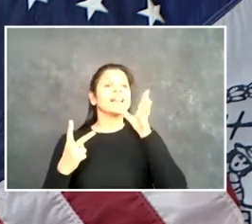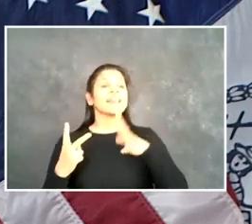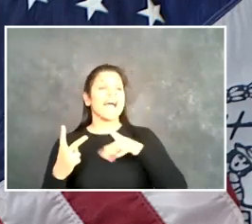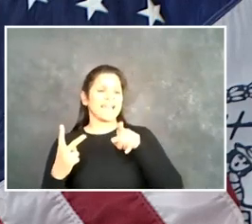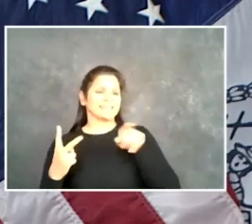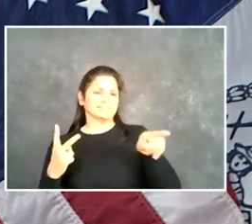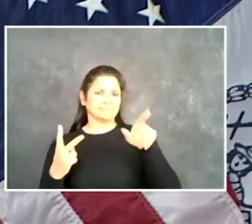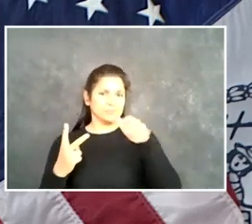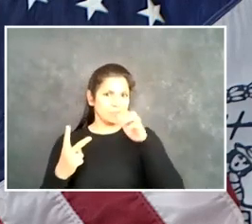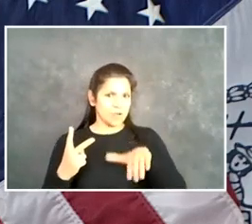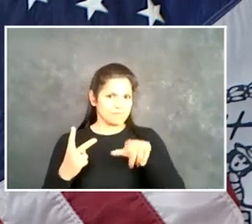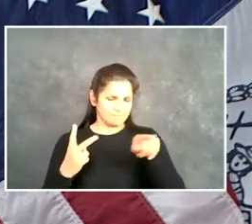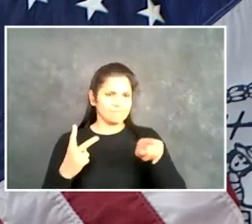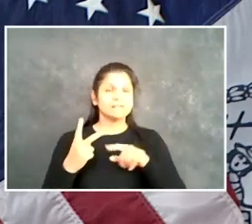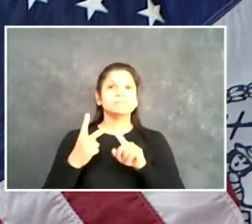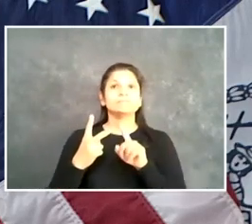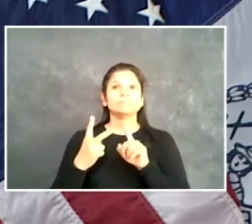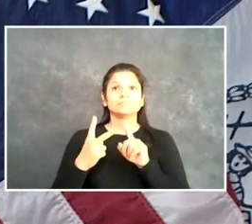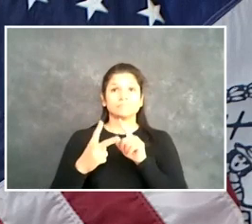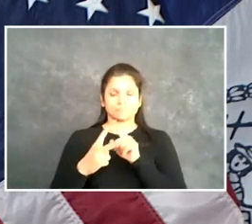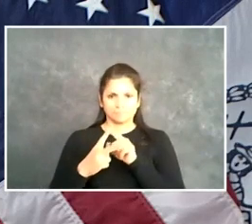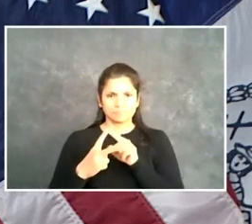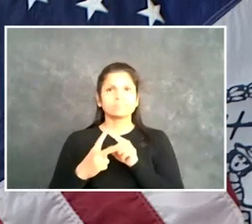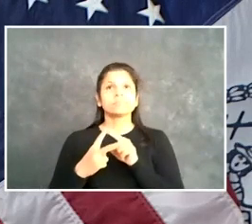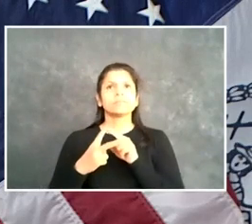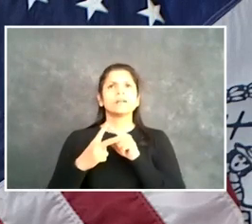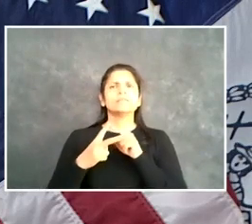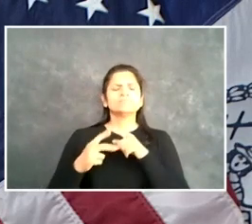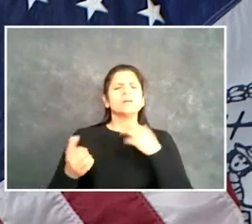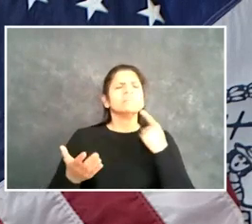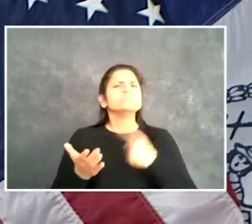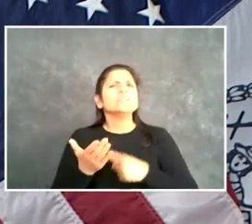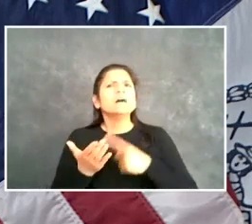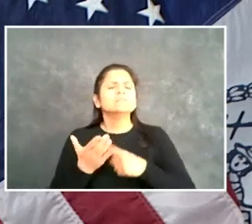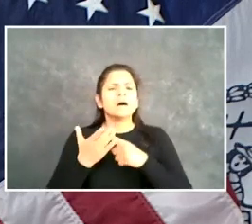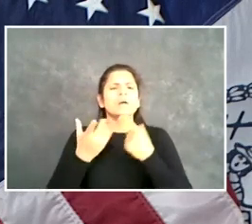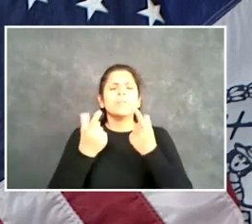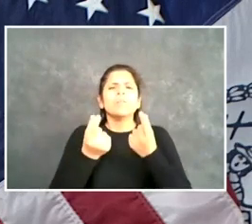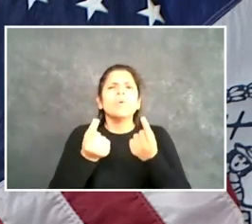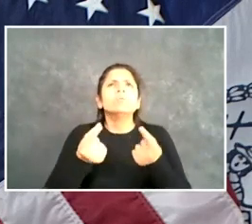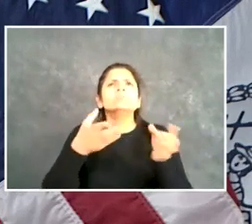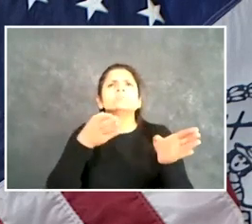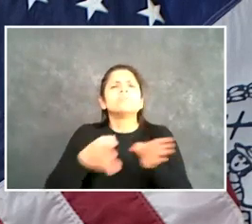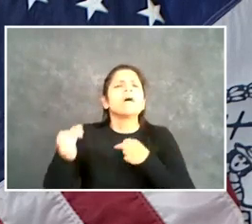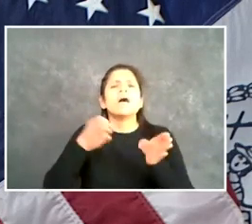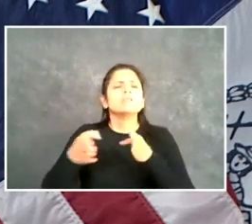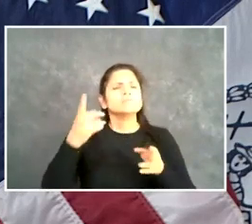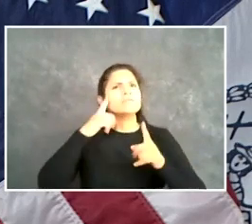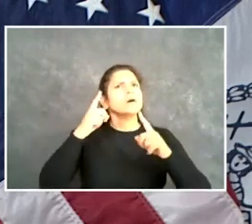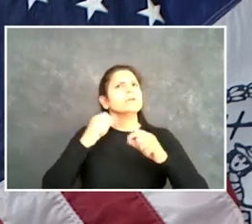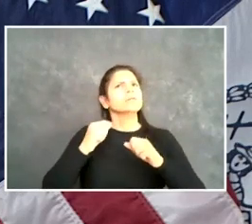I'M WONDERING IF YOU COULD TALK MORE ABOUT YOUR PLAN FOR THE HOMELESS IN THE SUBWAYS.